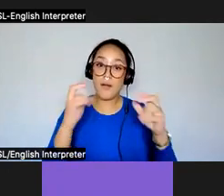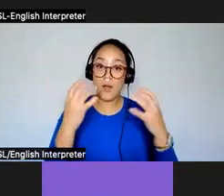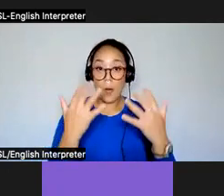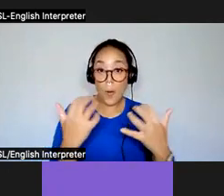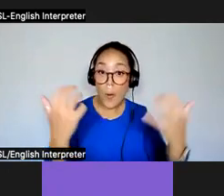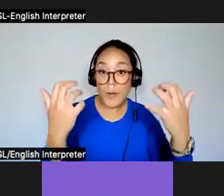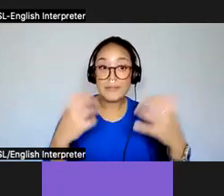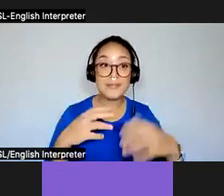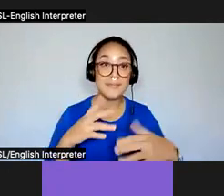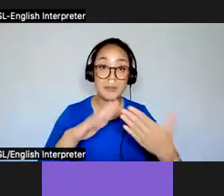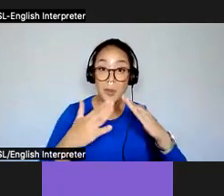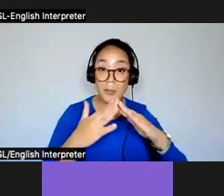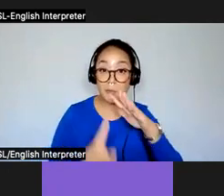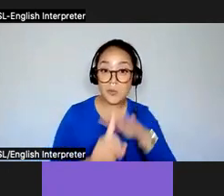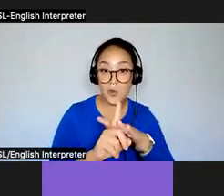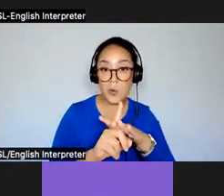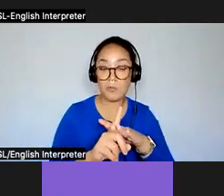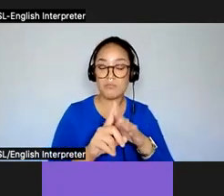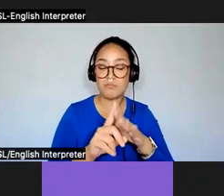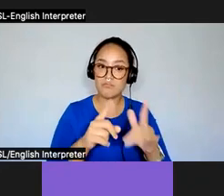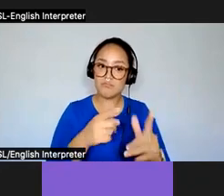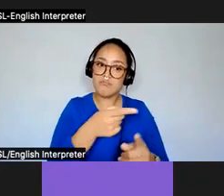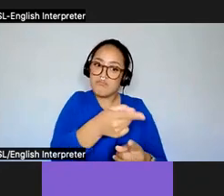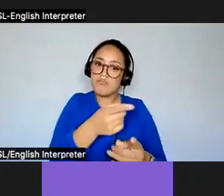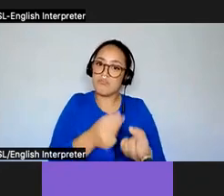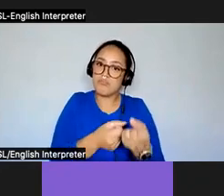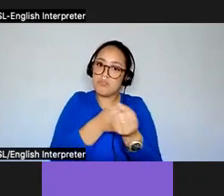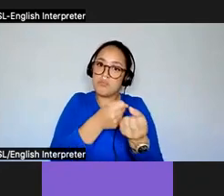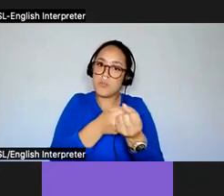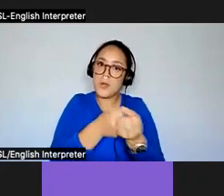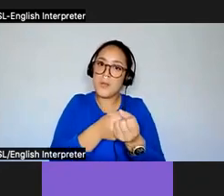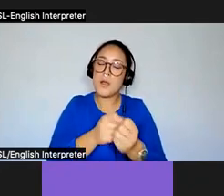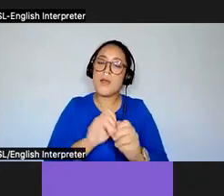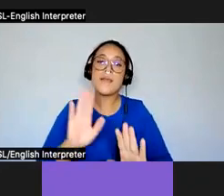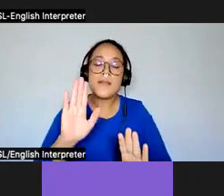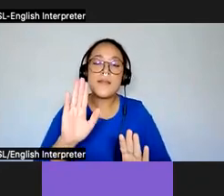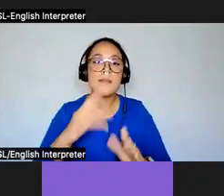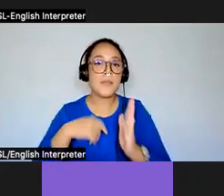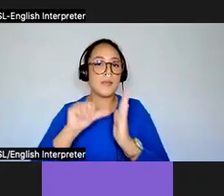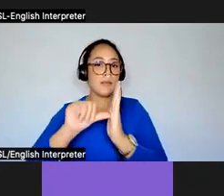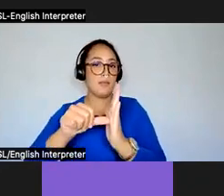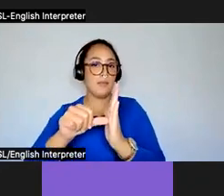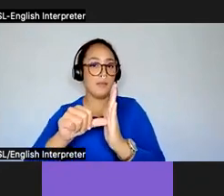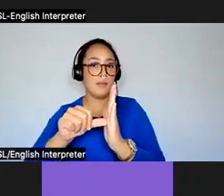It's important here for me to say that our volunteers are not there to help set up sound